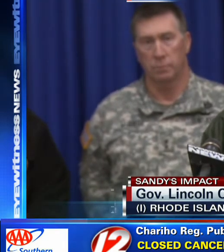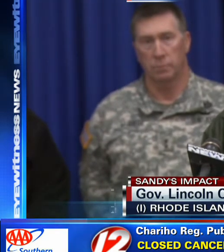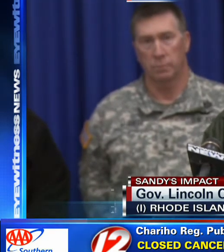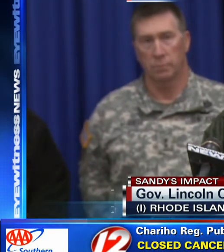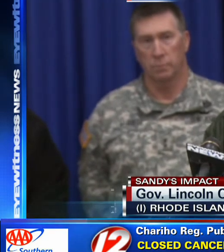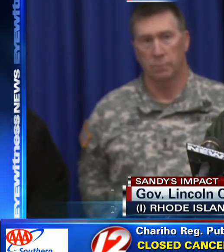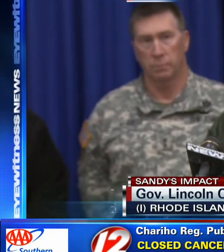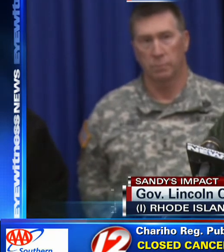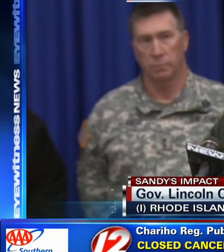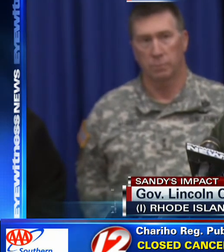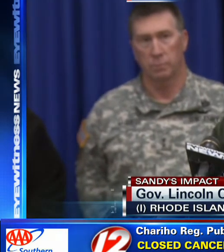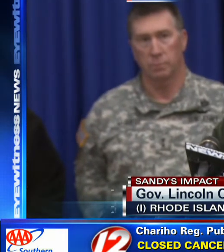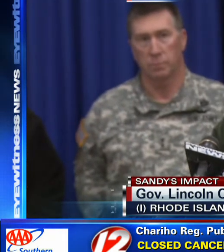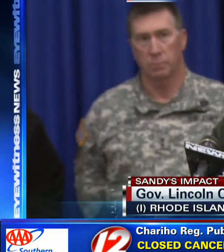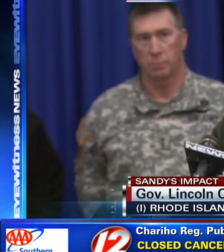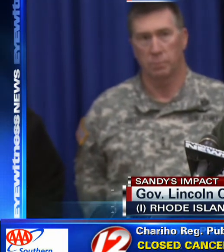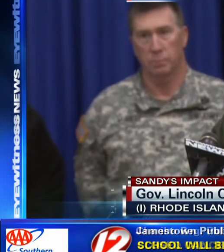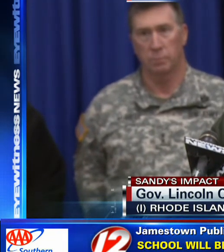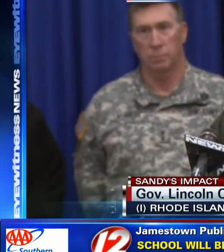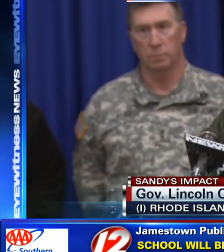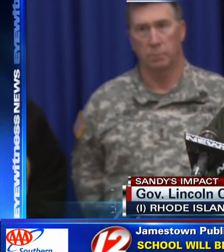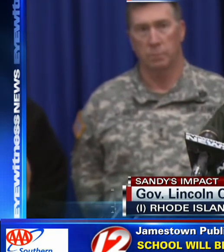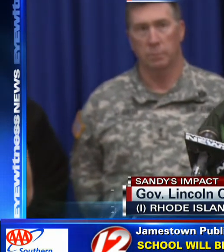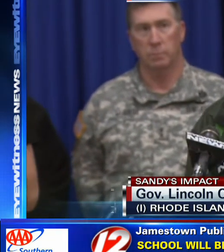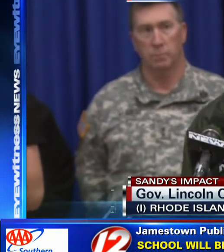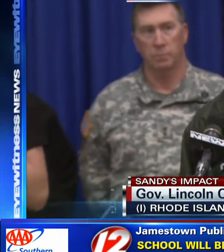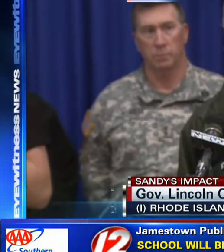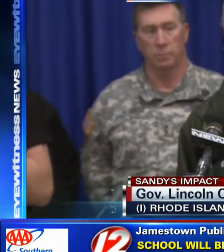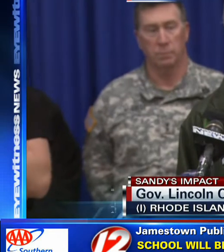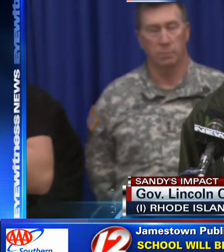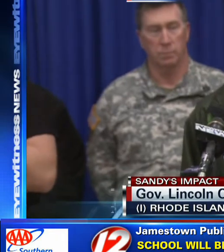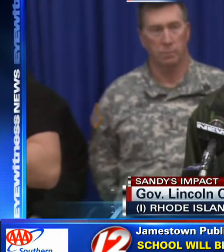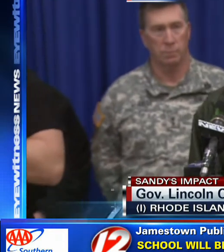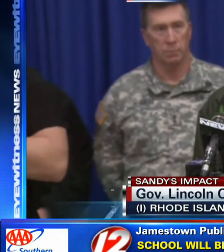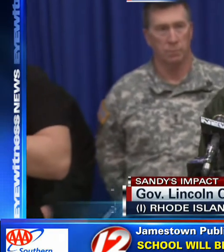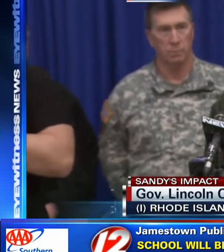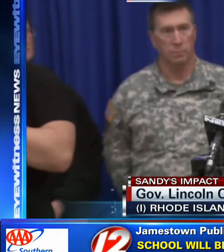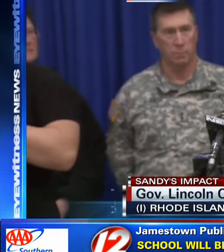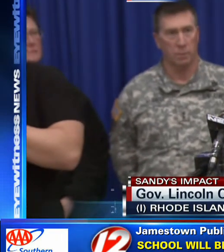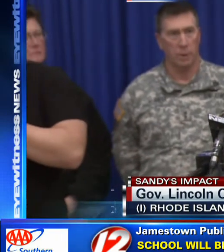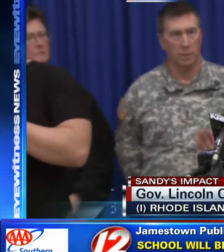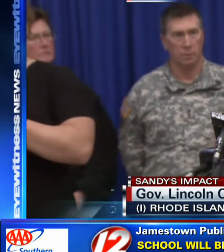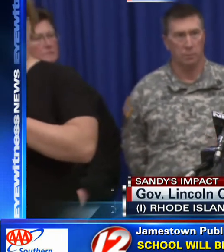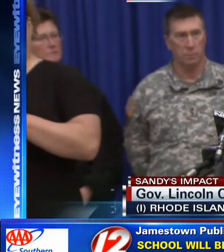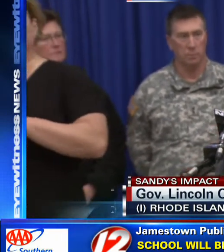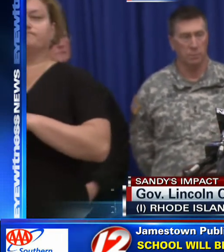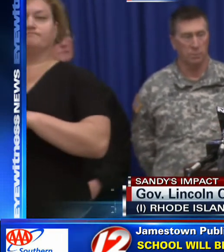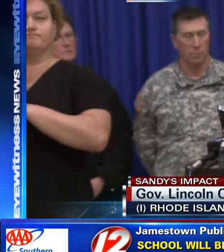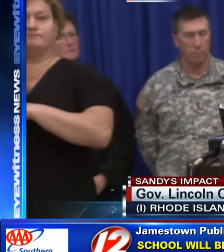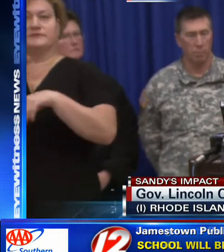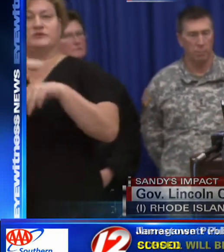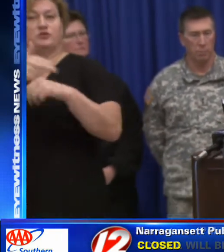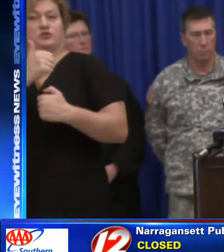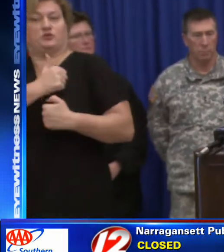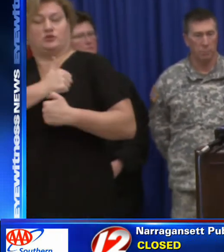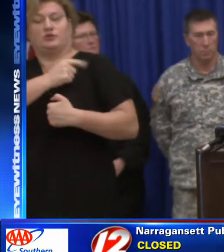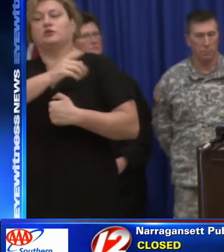US. THAT'S WHAT WE HAVE IN FRONT OF CLEAN UP, GET OUR POWER RESTORATION, AND I'LL TURN IT OVER NOW TO COLONEL O'DONNELL TO